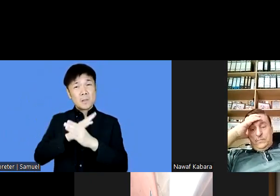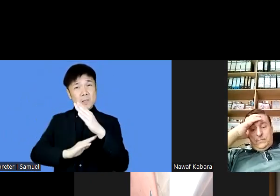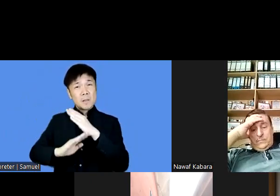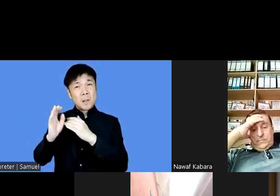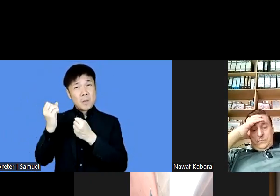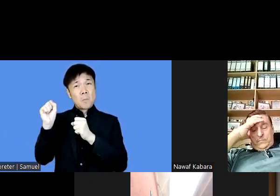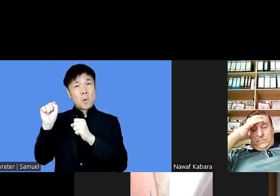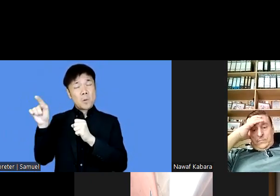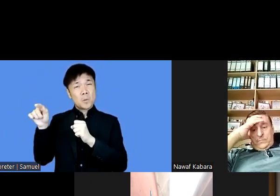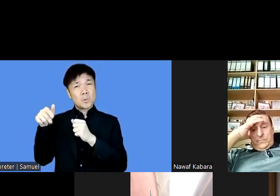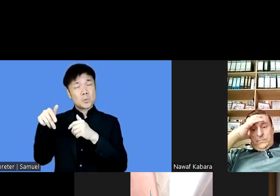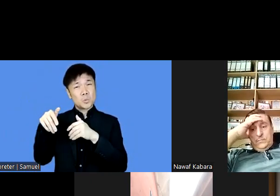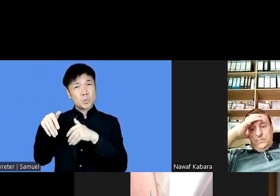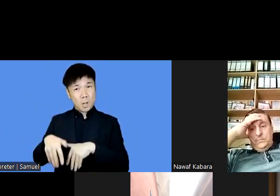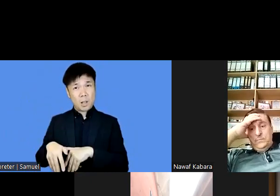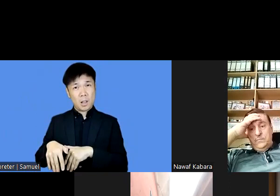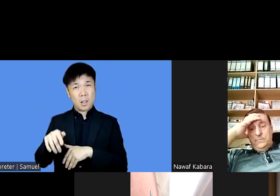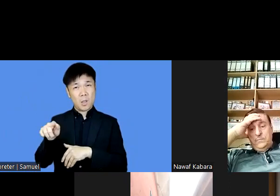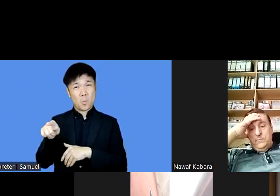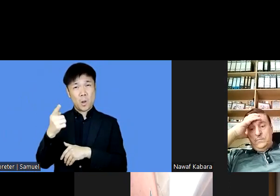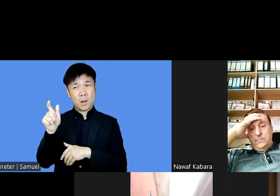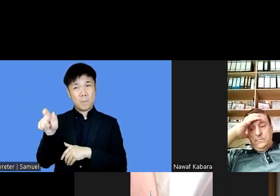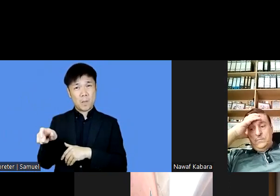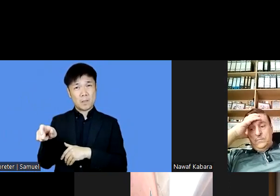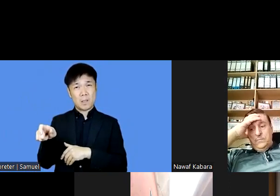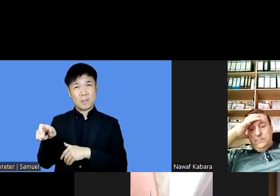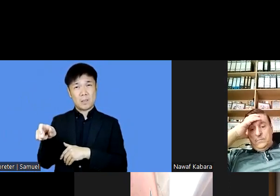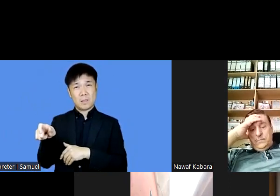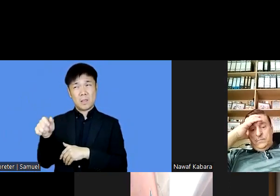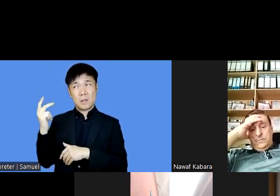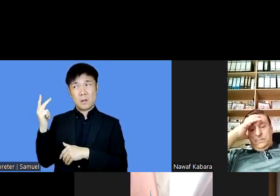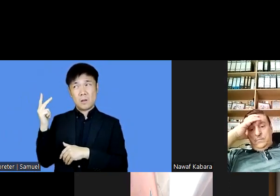Sudan who was unfortunately lost his life due to recent conflict.